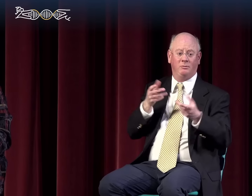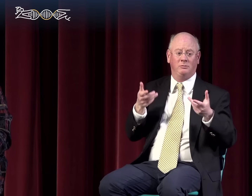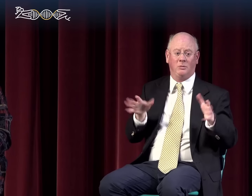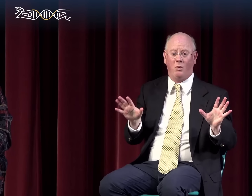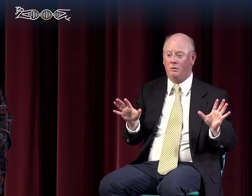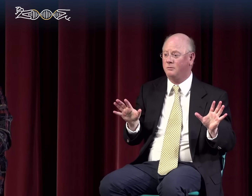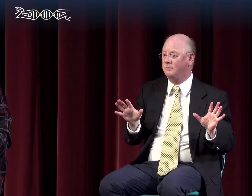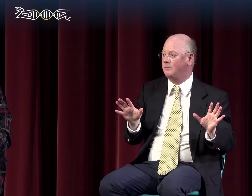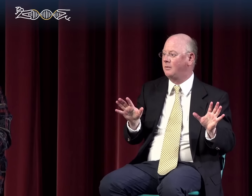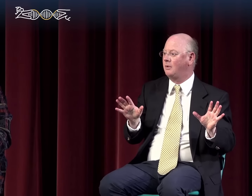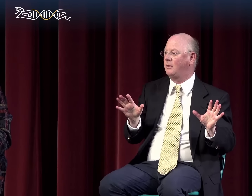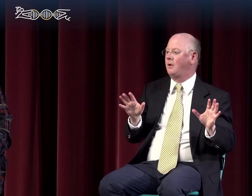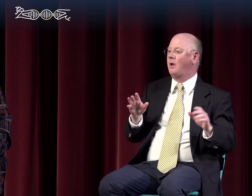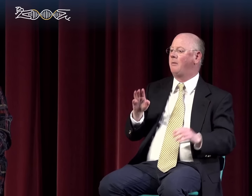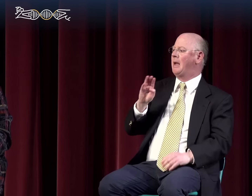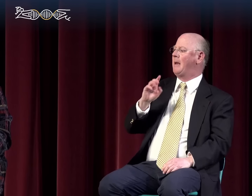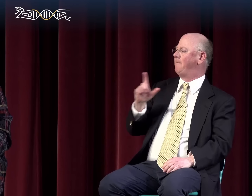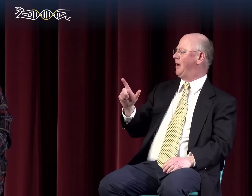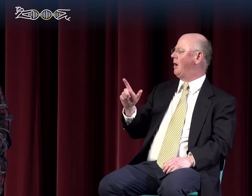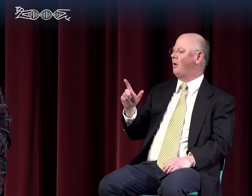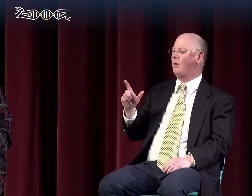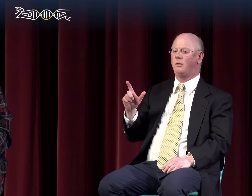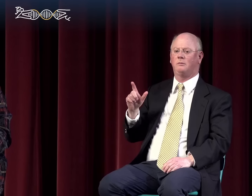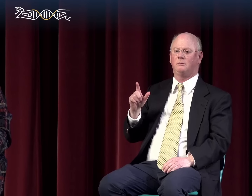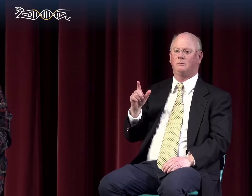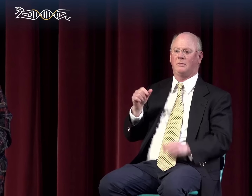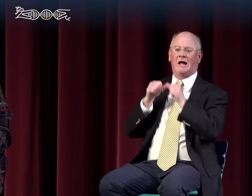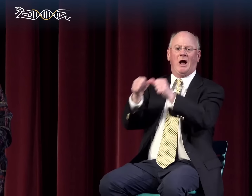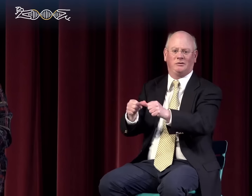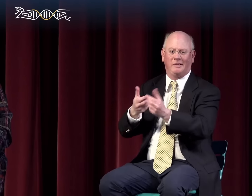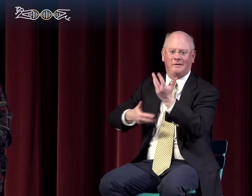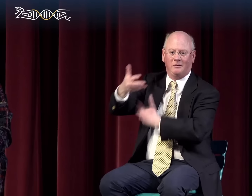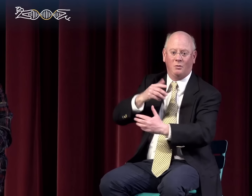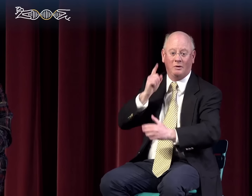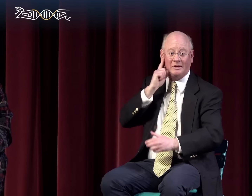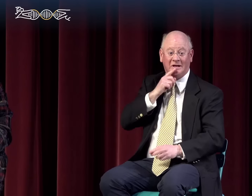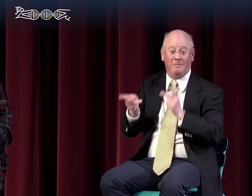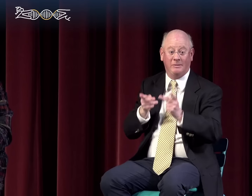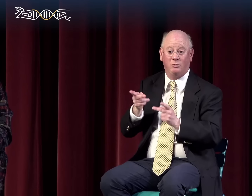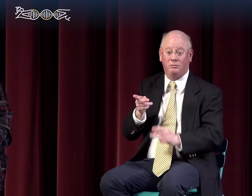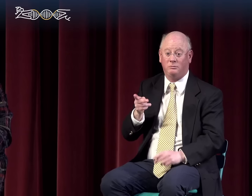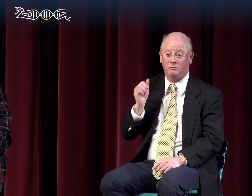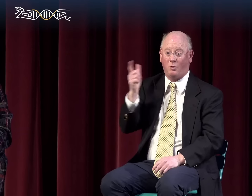other Deaf people. But Bell continued his association with Deaf people throughout his life.